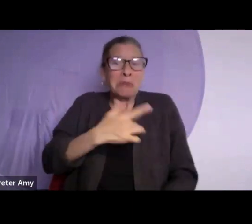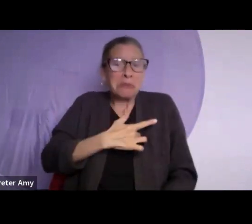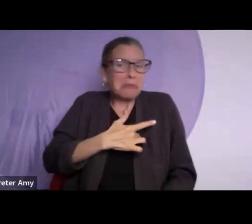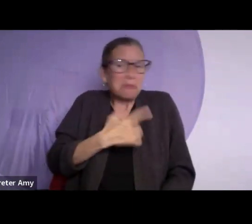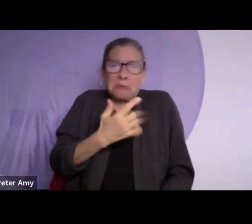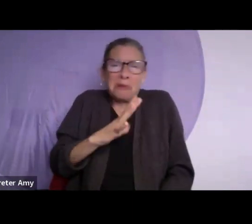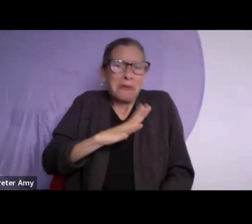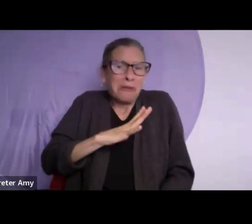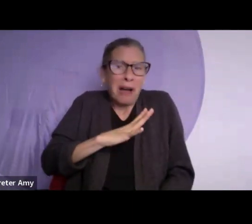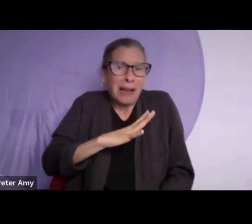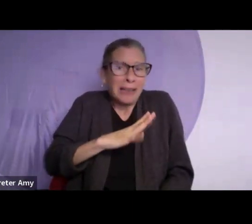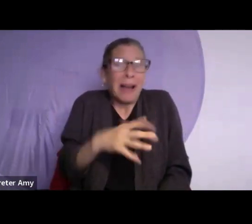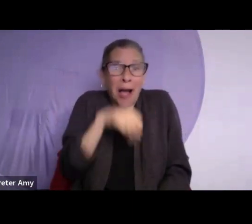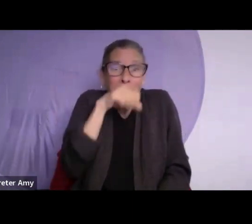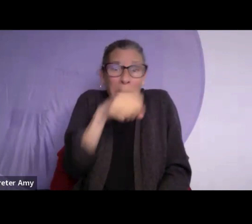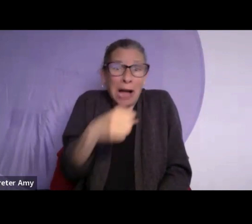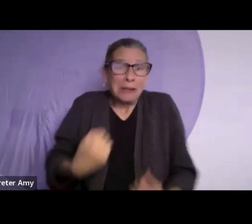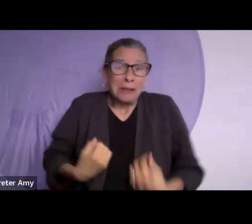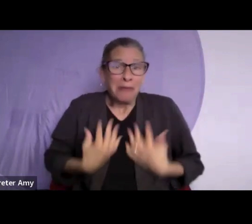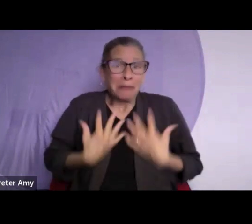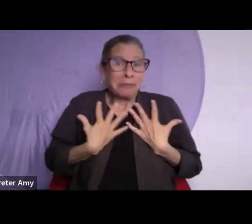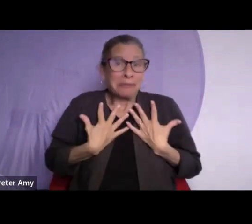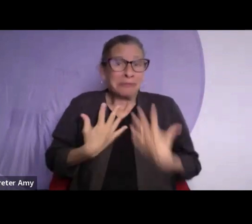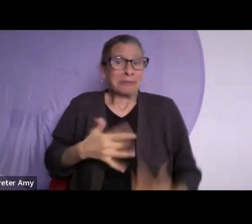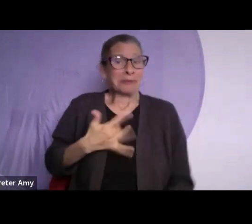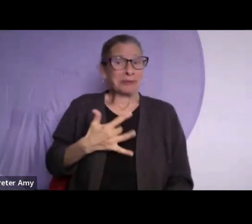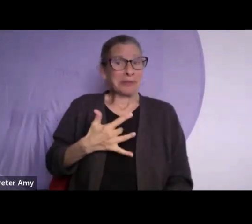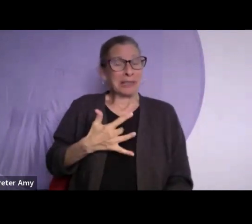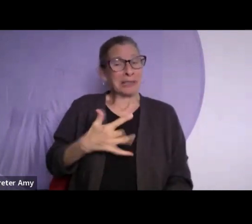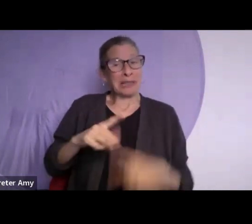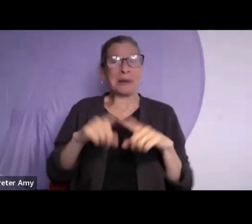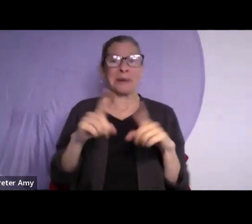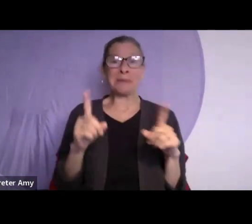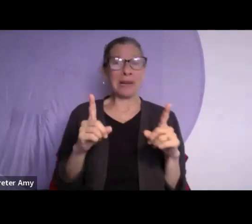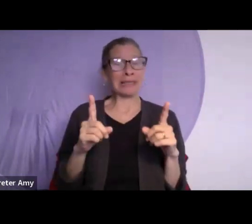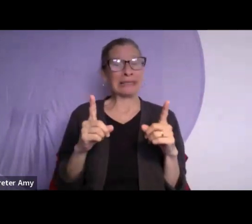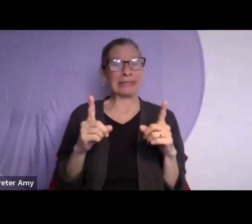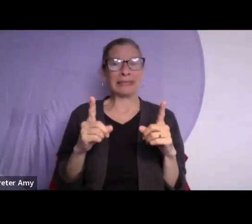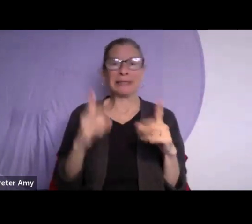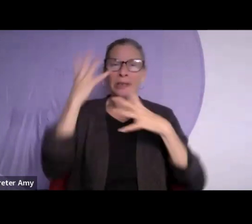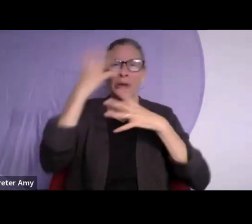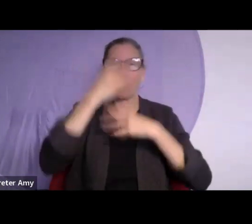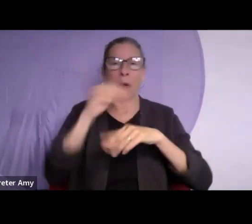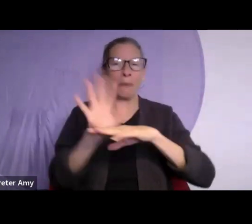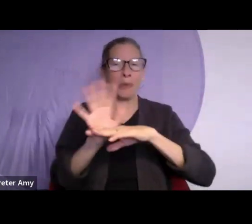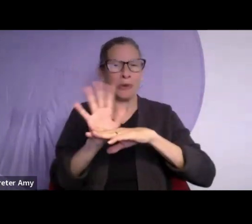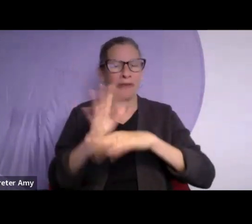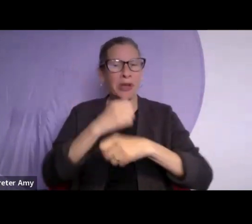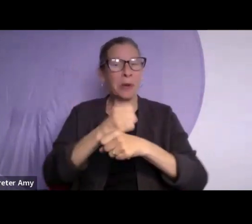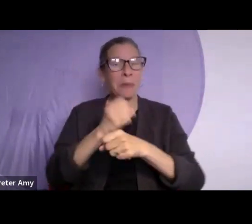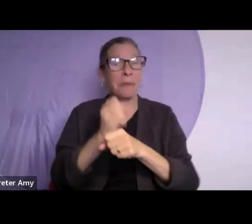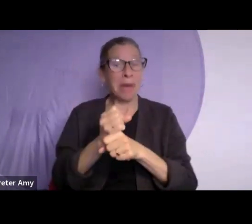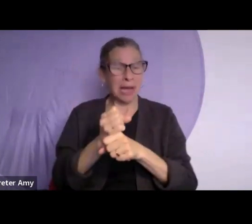inspired to buy things but but really this is just just a beautiful film that was made with with the community co